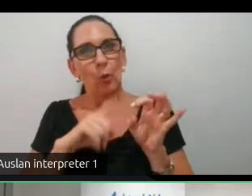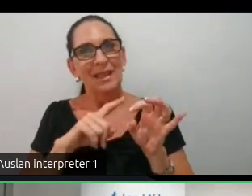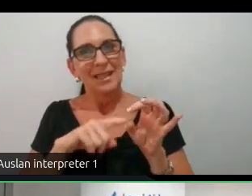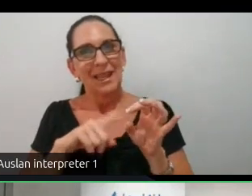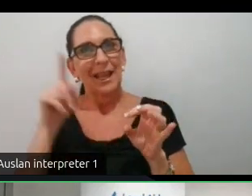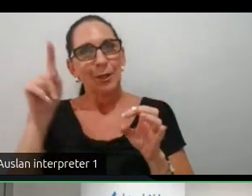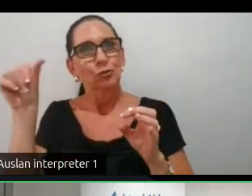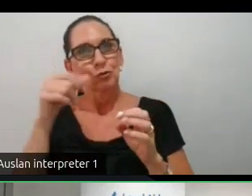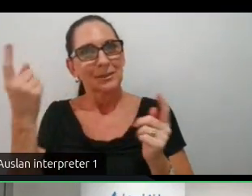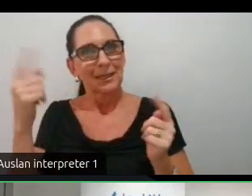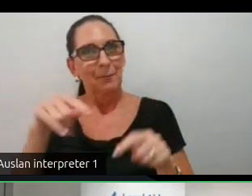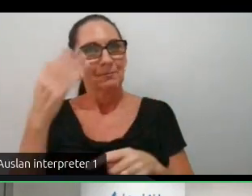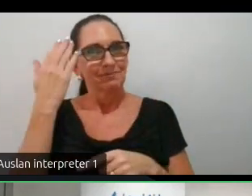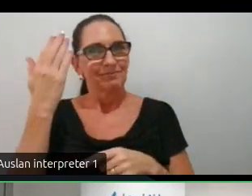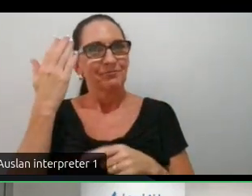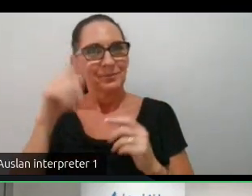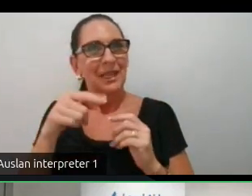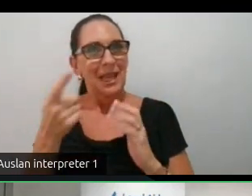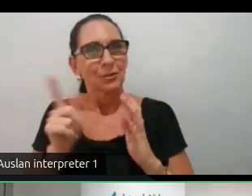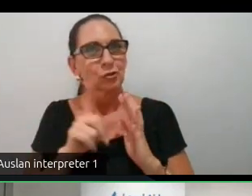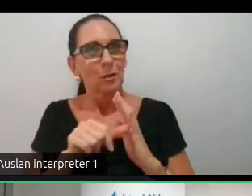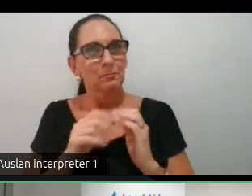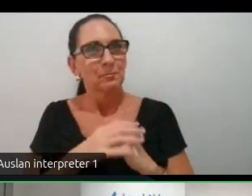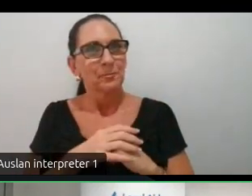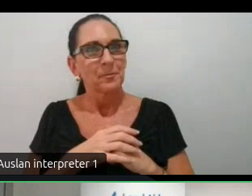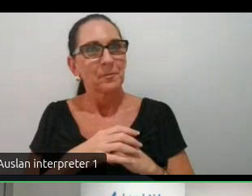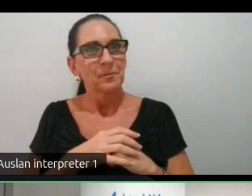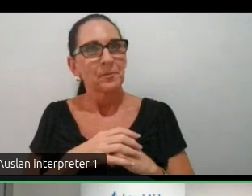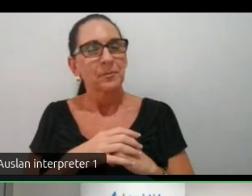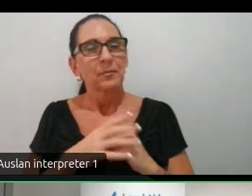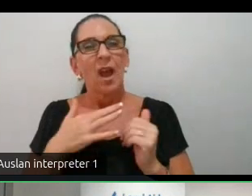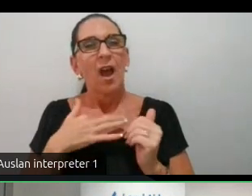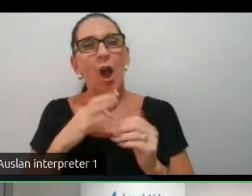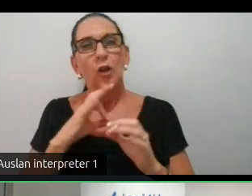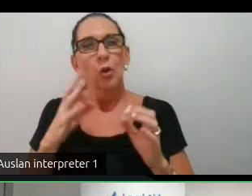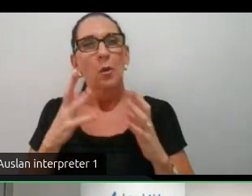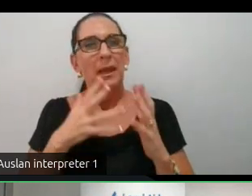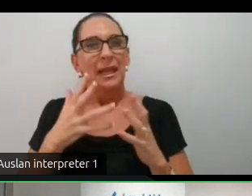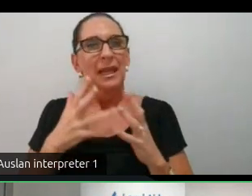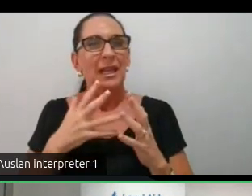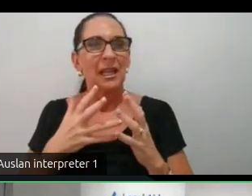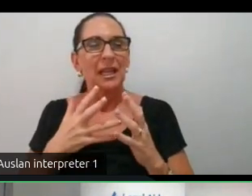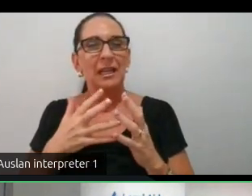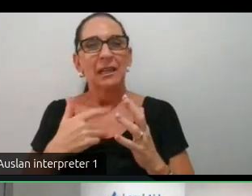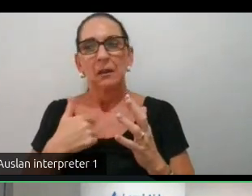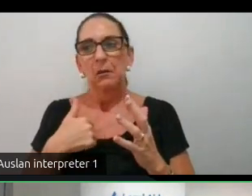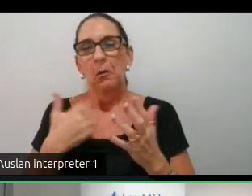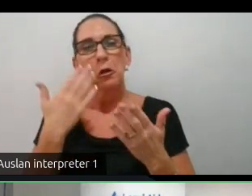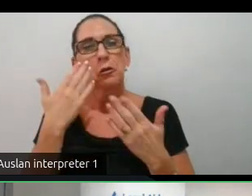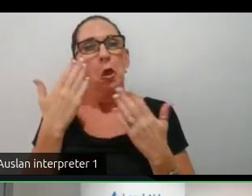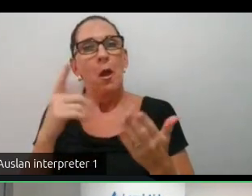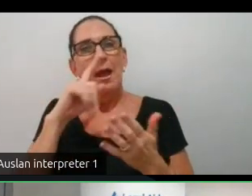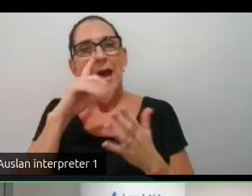might get Tenants Queensland plan to come and do um and we're not saying that well we don't know.